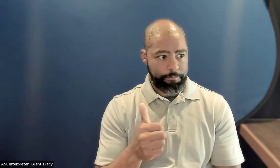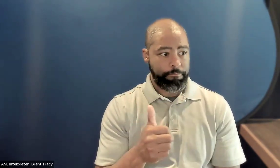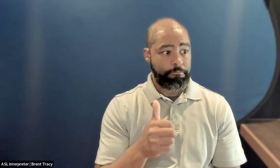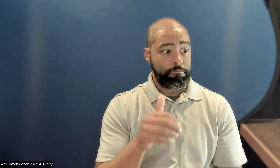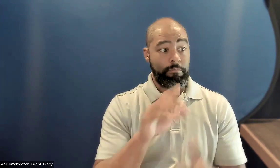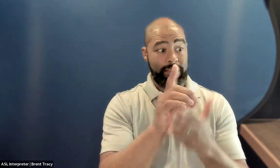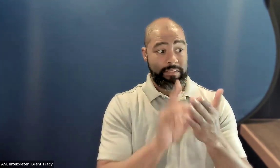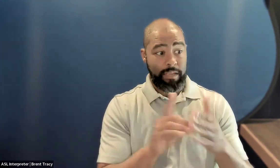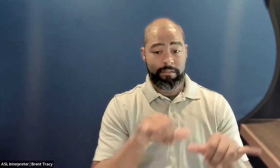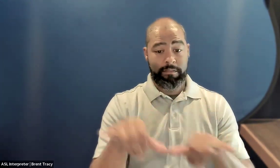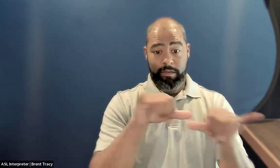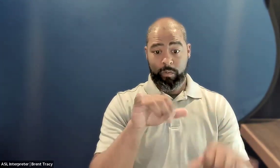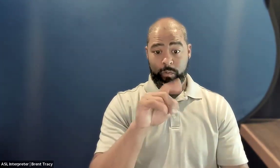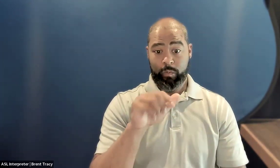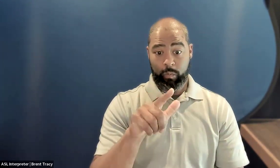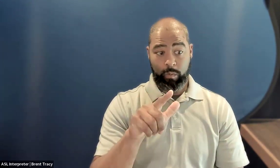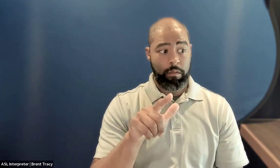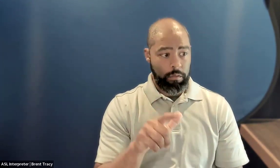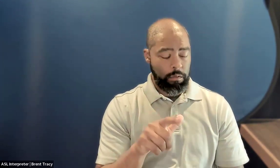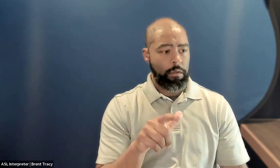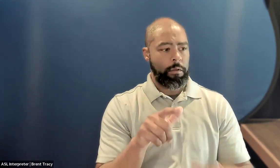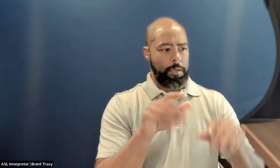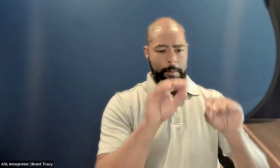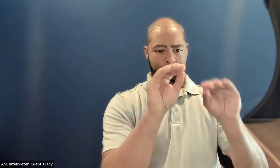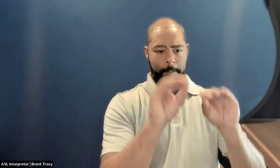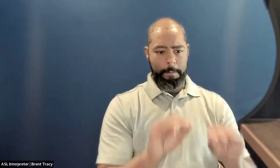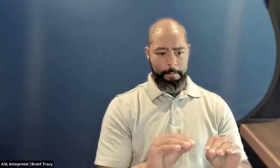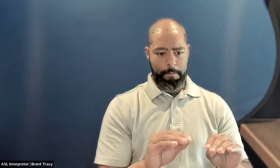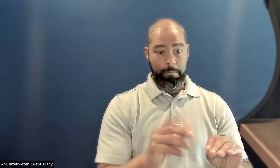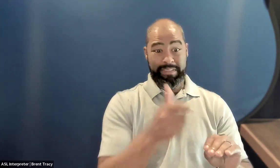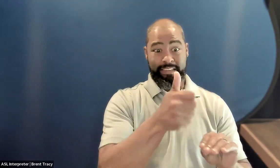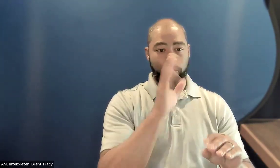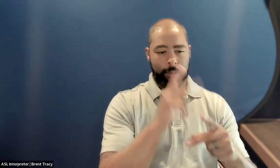The tool screens the project for climate risk and tool outputs